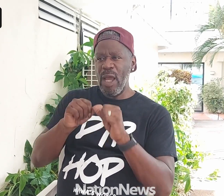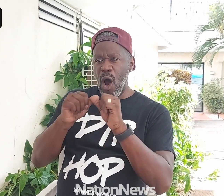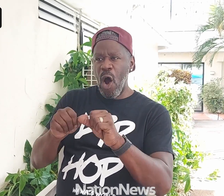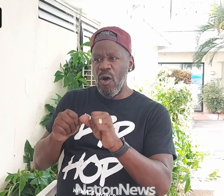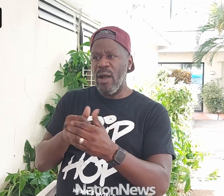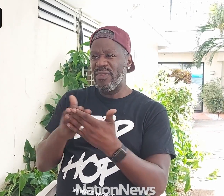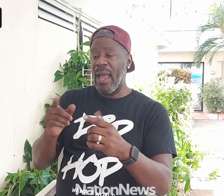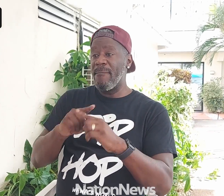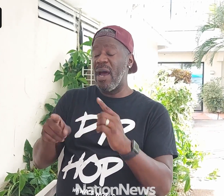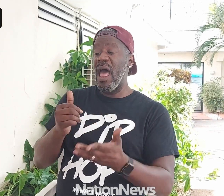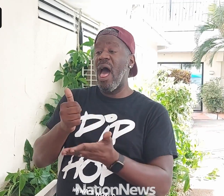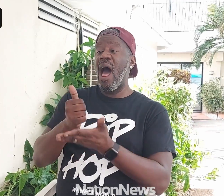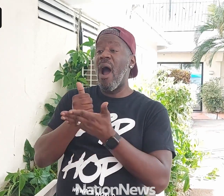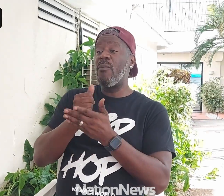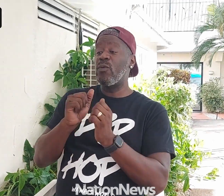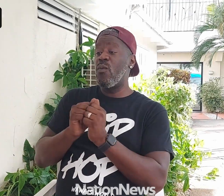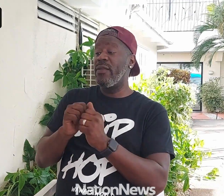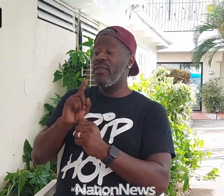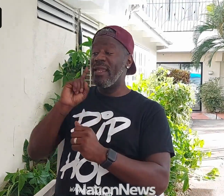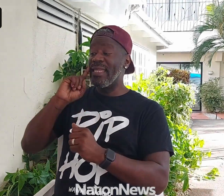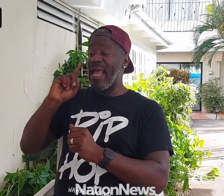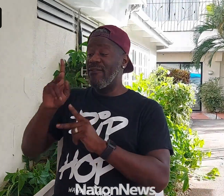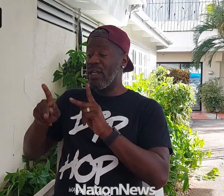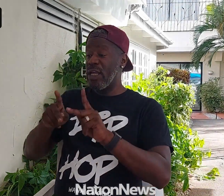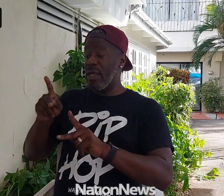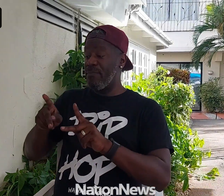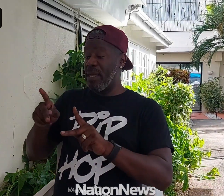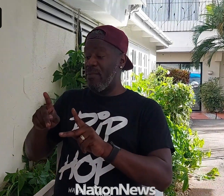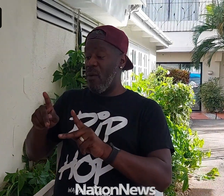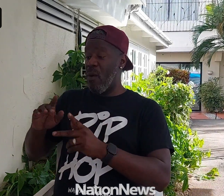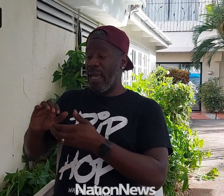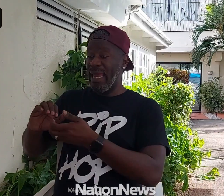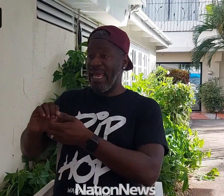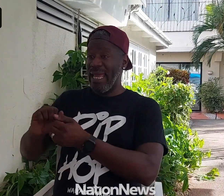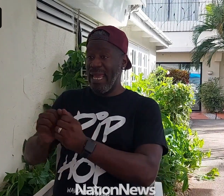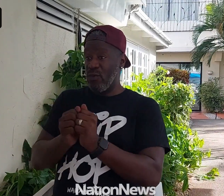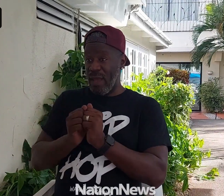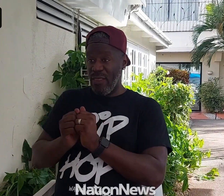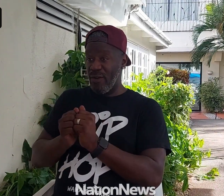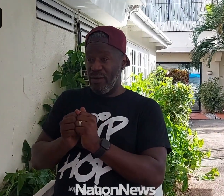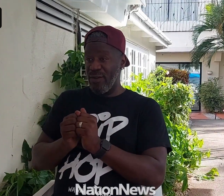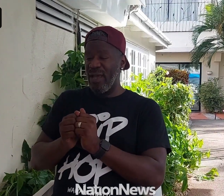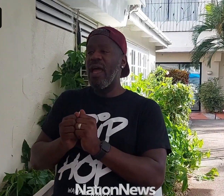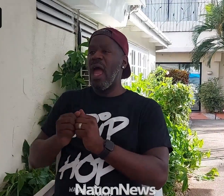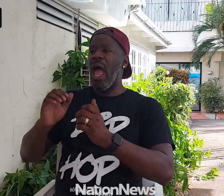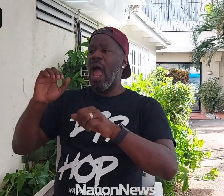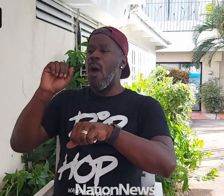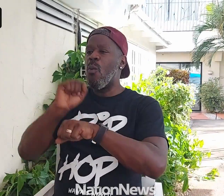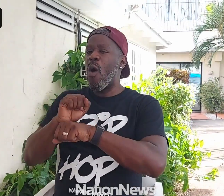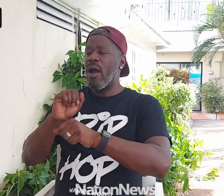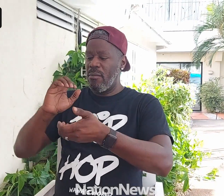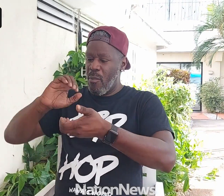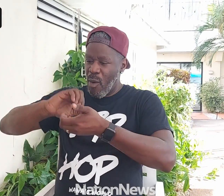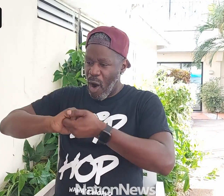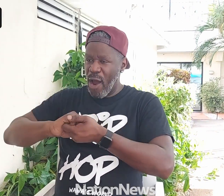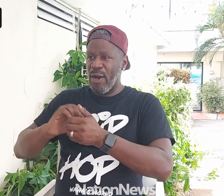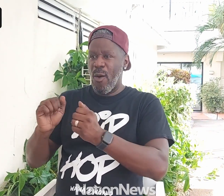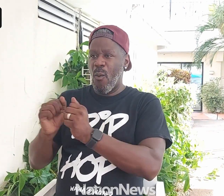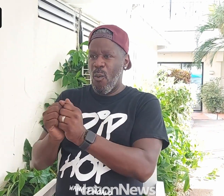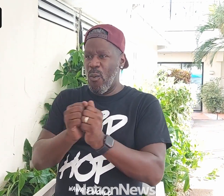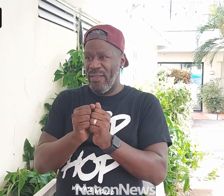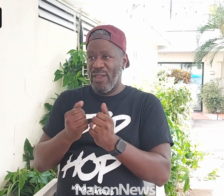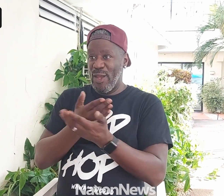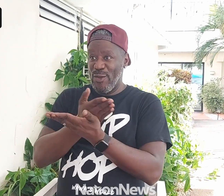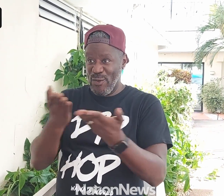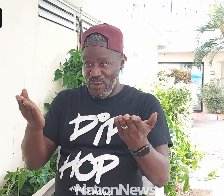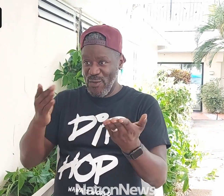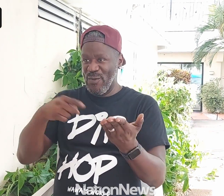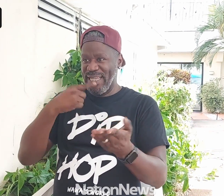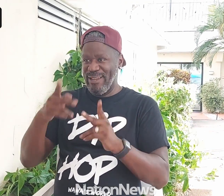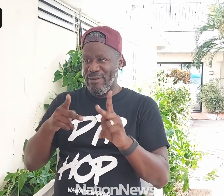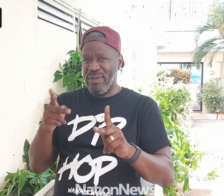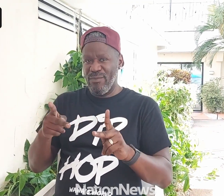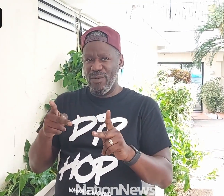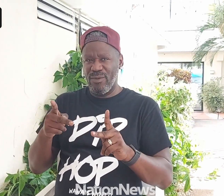understand that they can they can do and we can all work together we can partner with